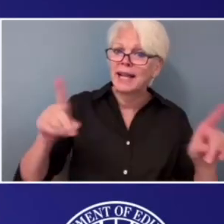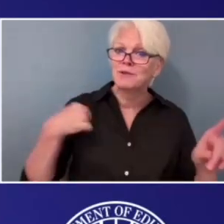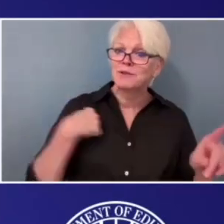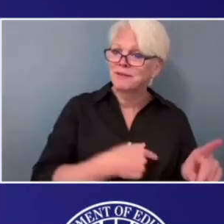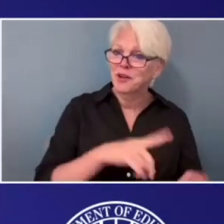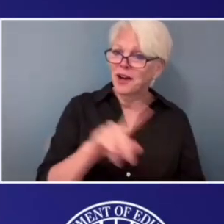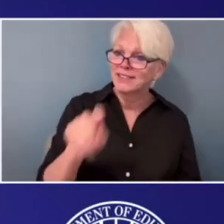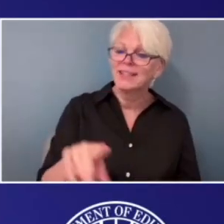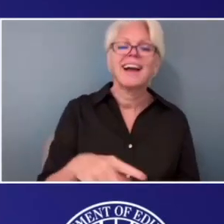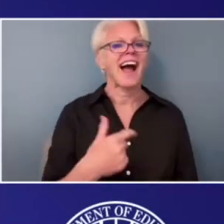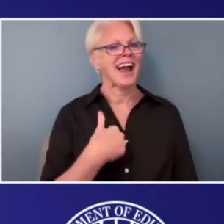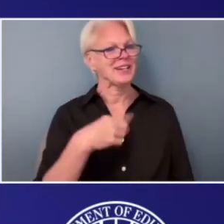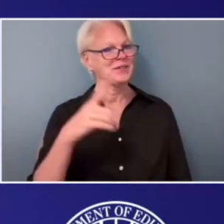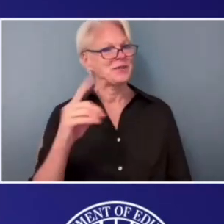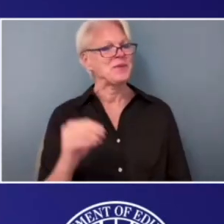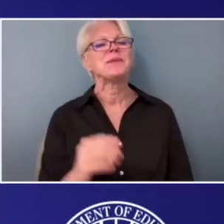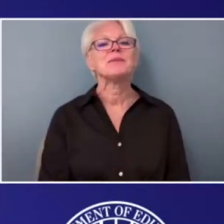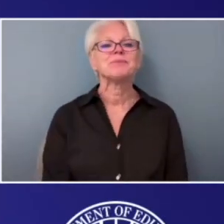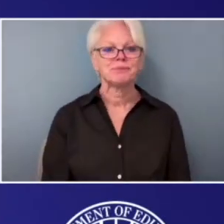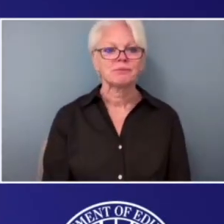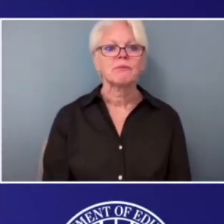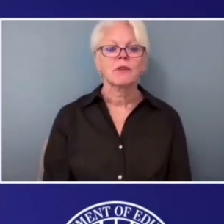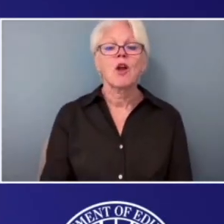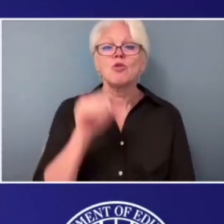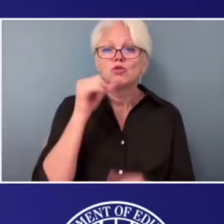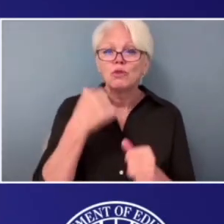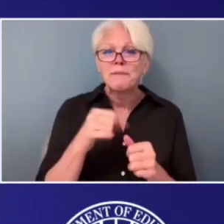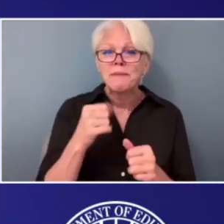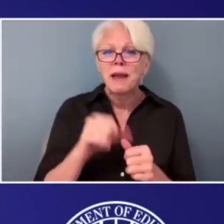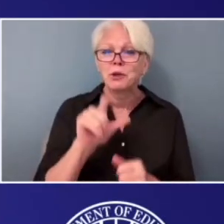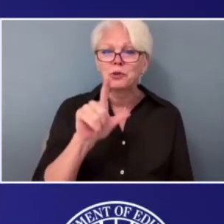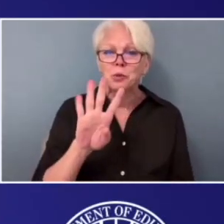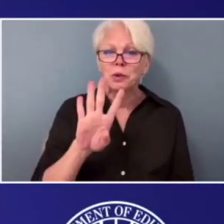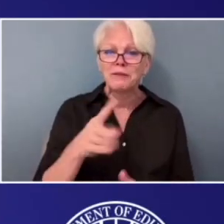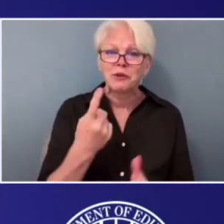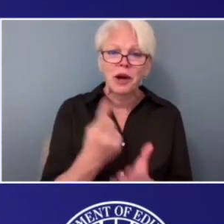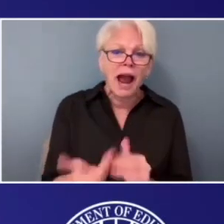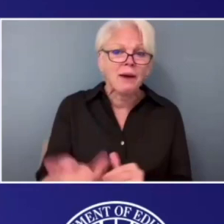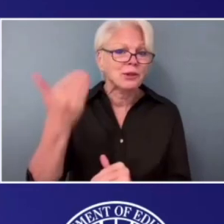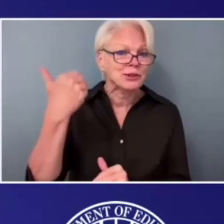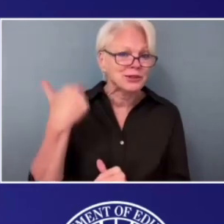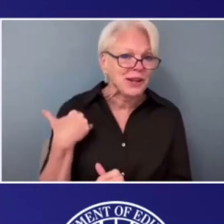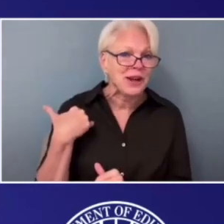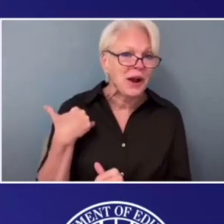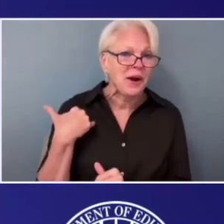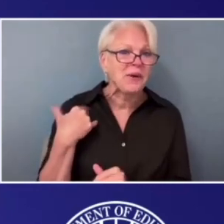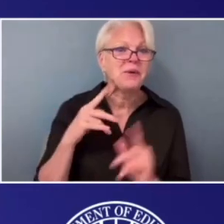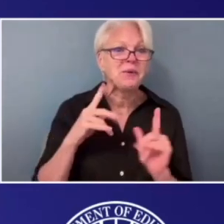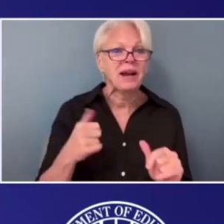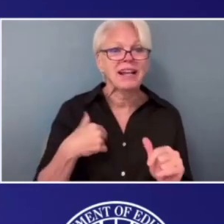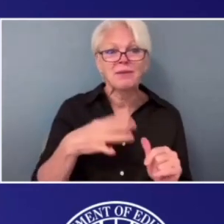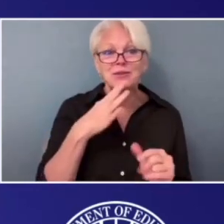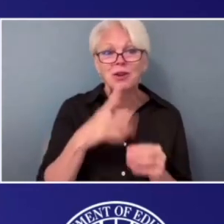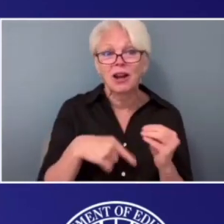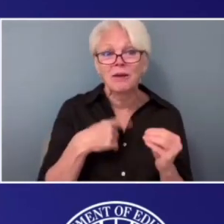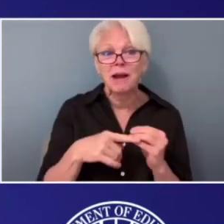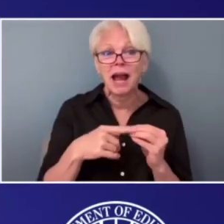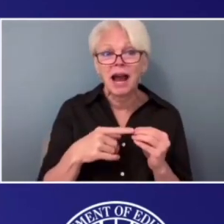I do. Remember about 24 hours ago when I was talking about contingency plans?